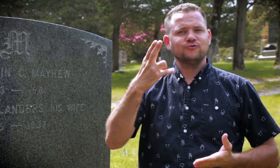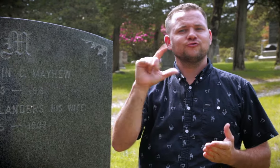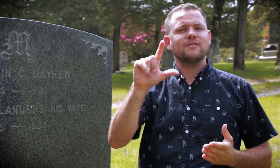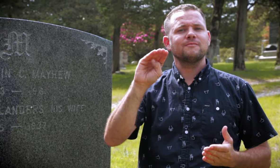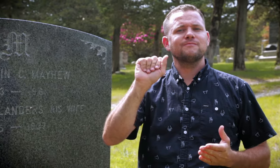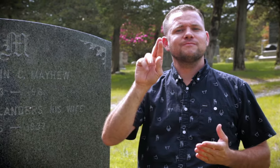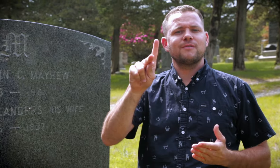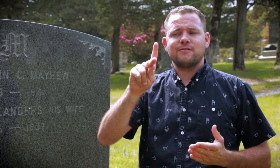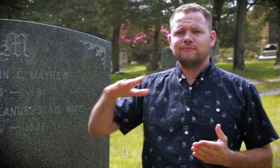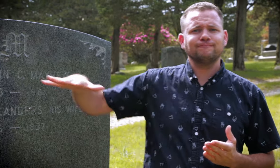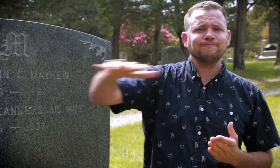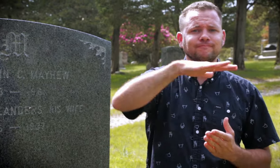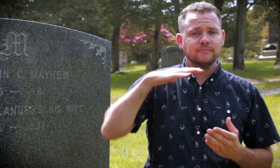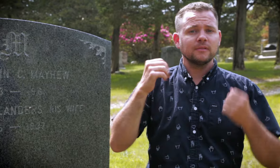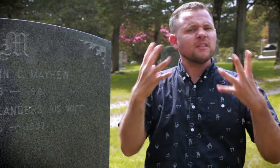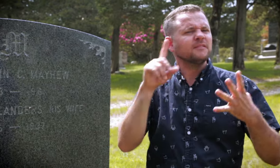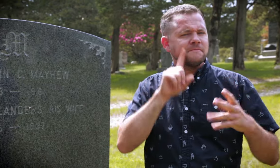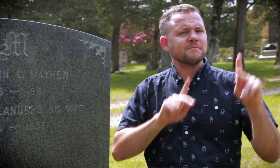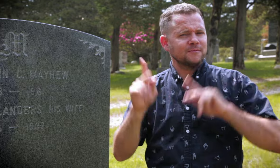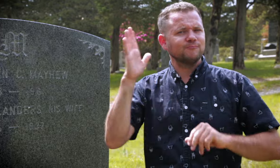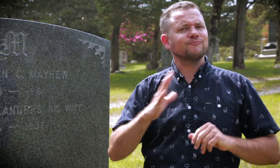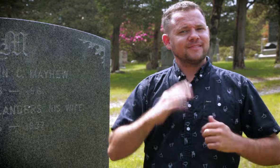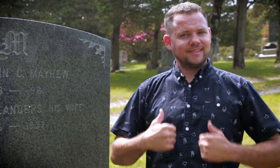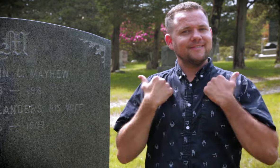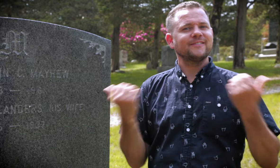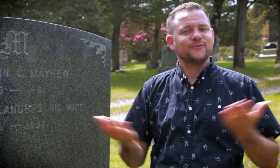in Chilmark. Many deaf people used to live here.